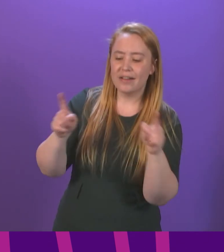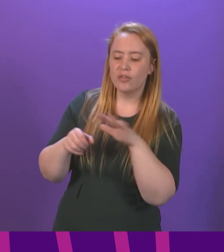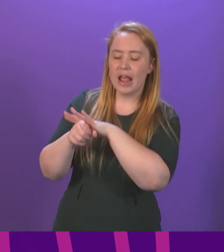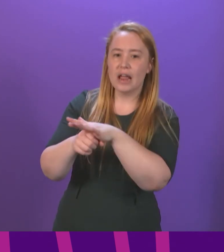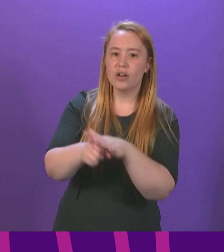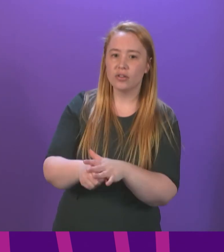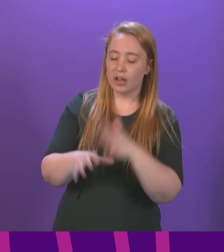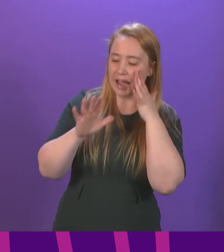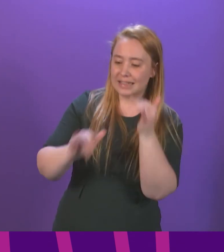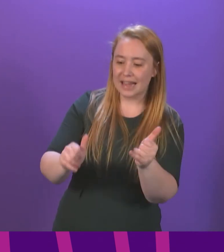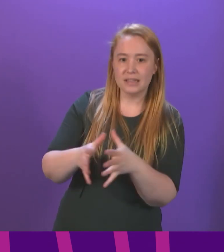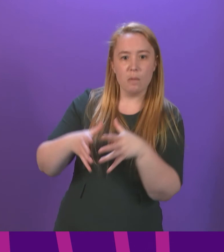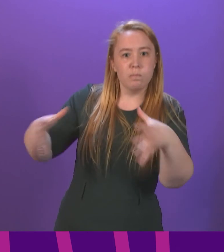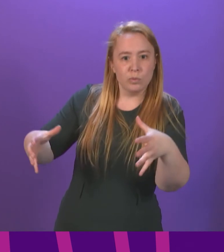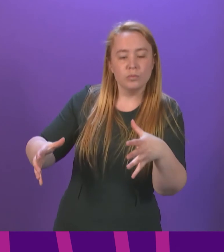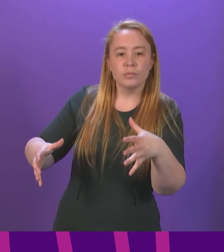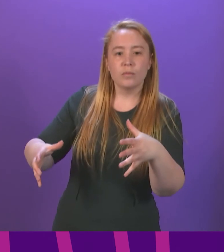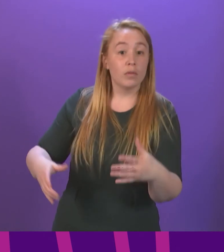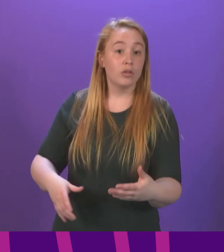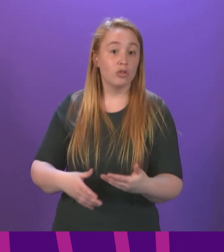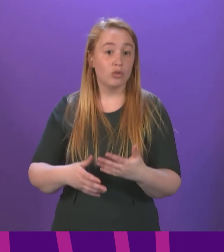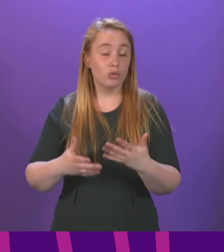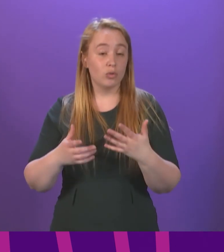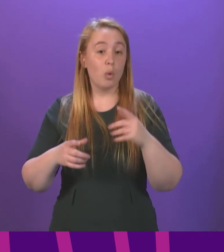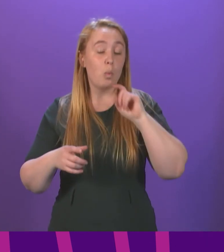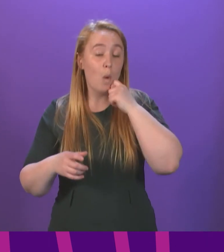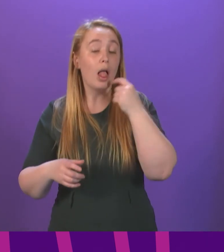the roll-out of testing. I would not say that anything has been ruled out, but we must take